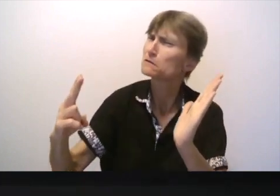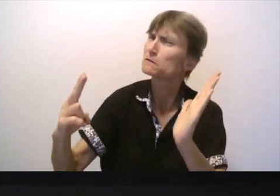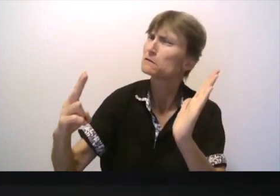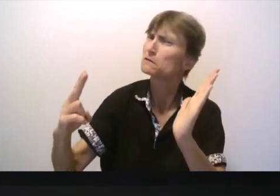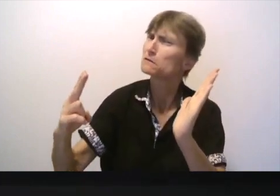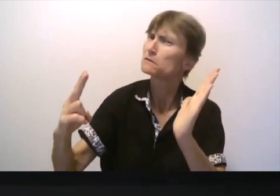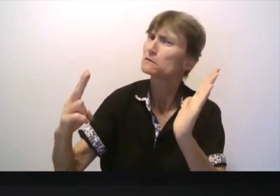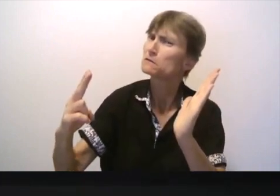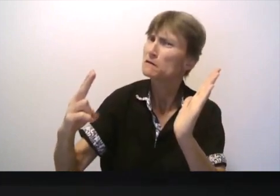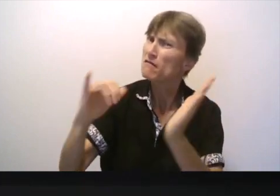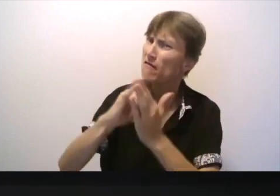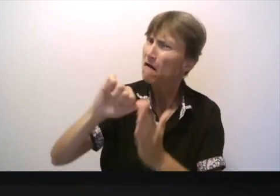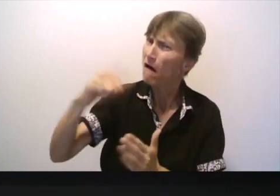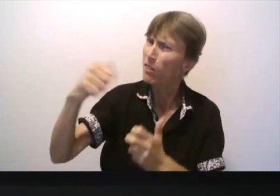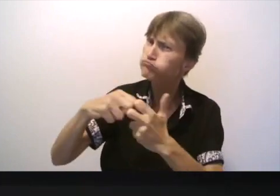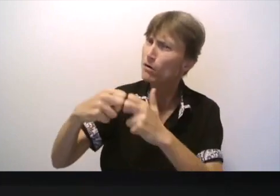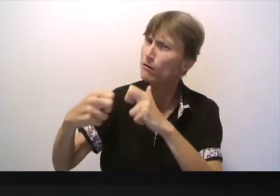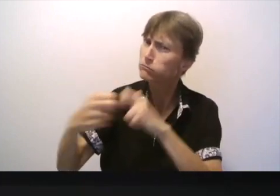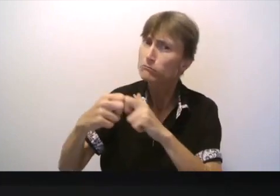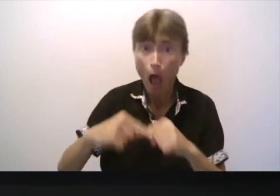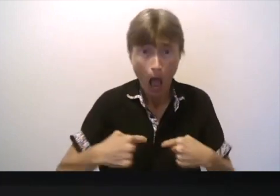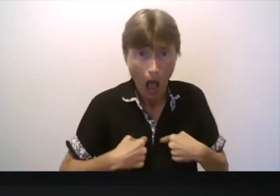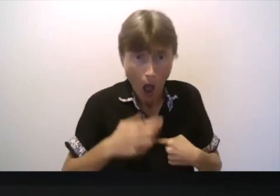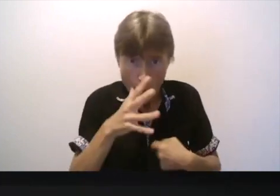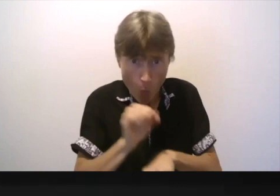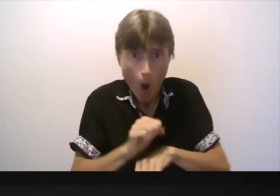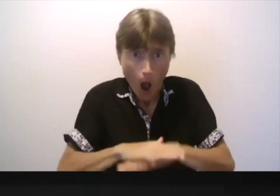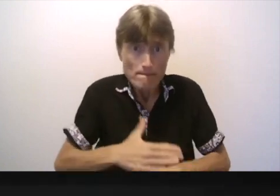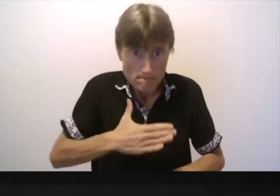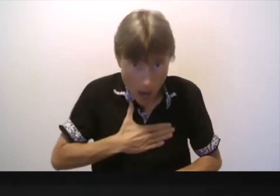it on my end but make sure that you as artists do it on yours